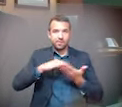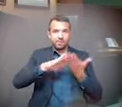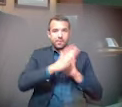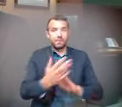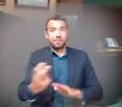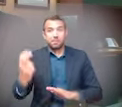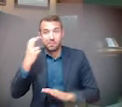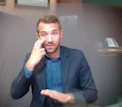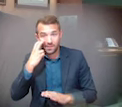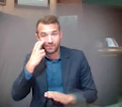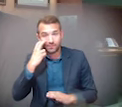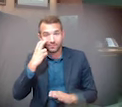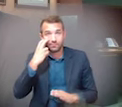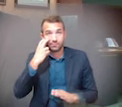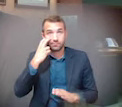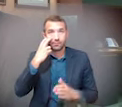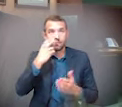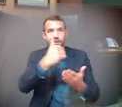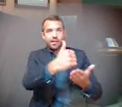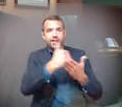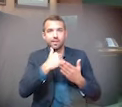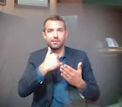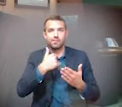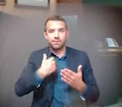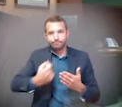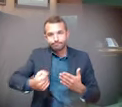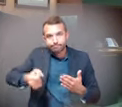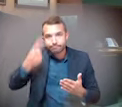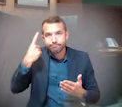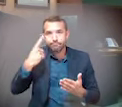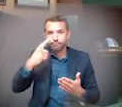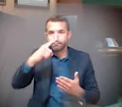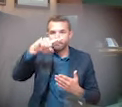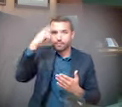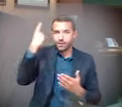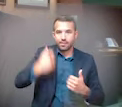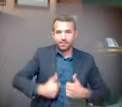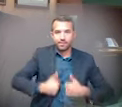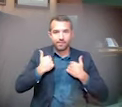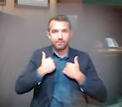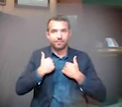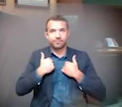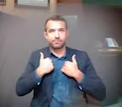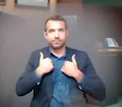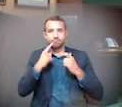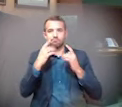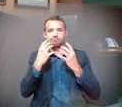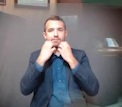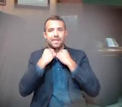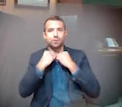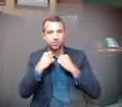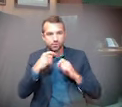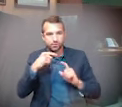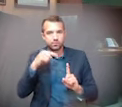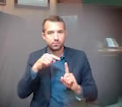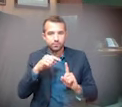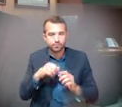And I know we are dropping a link to that into the chat. So I really encourage everyone to read that because it touches on a lot of things that